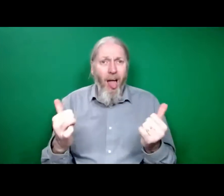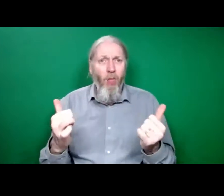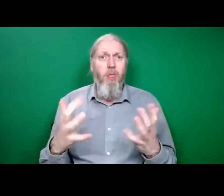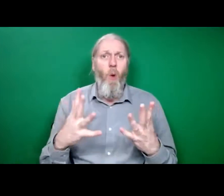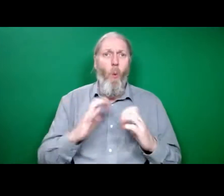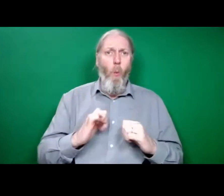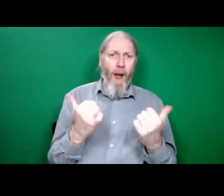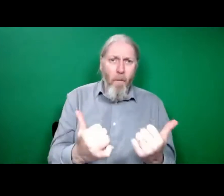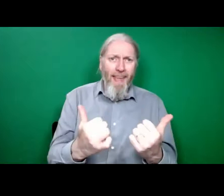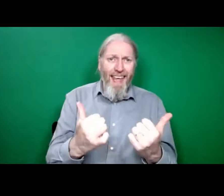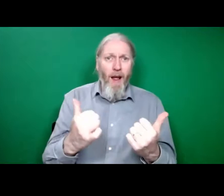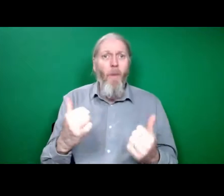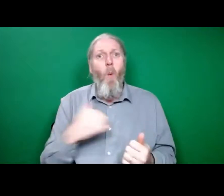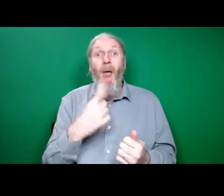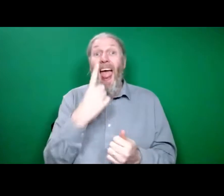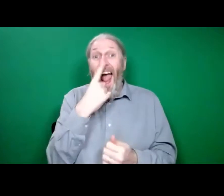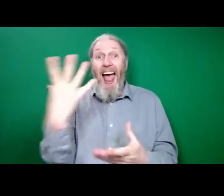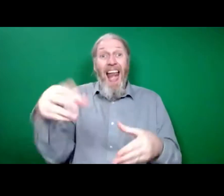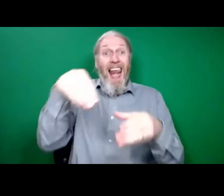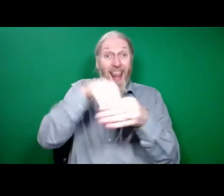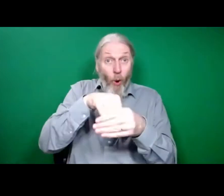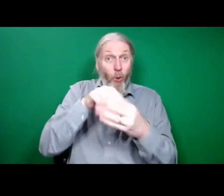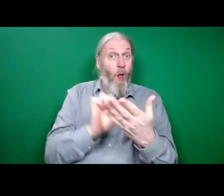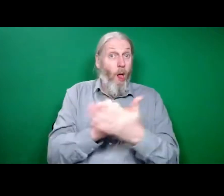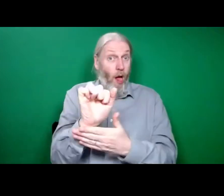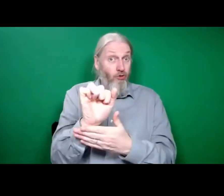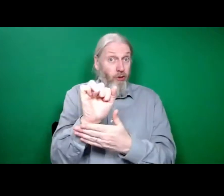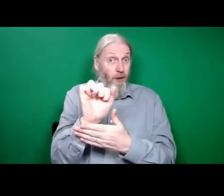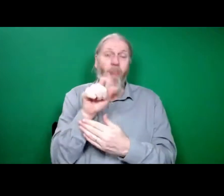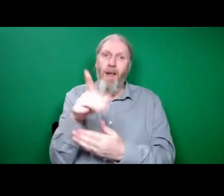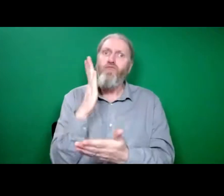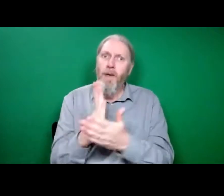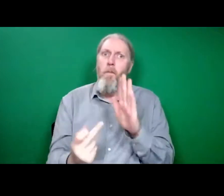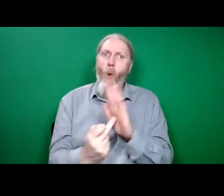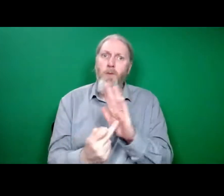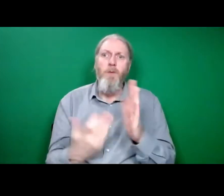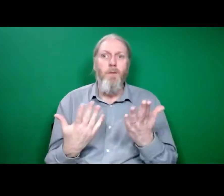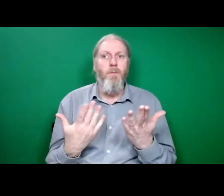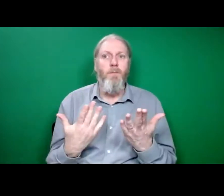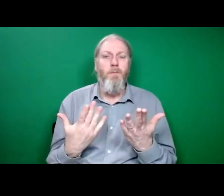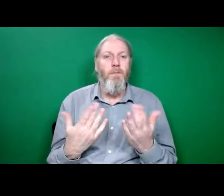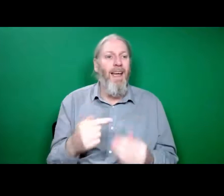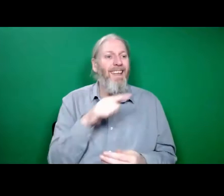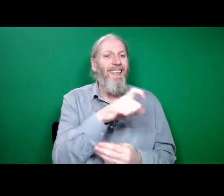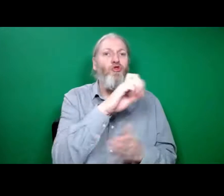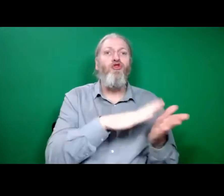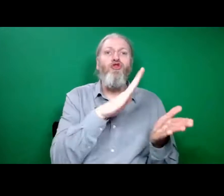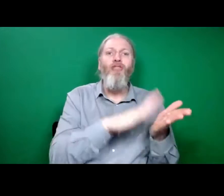We all understand the broader impact and the broader value of culture and creative industries.